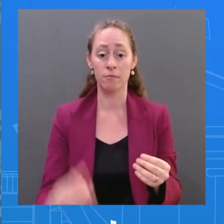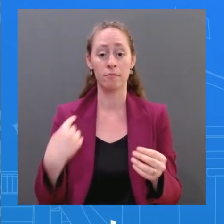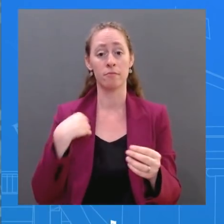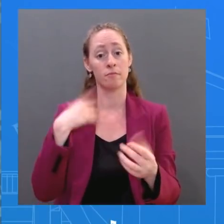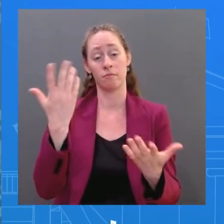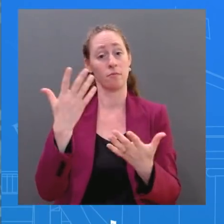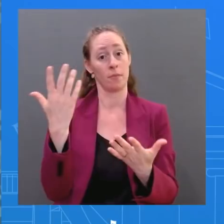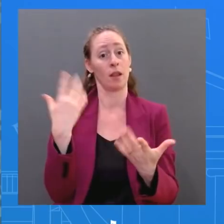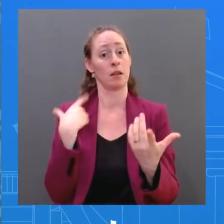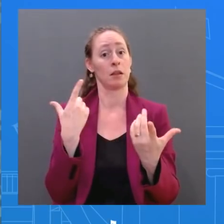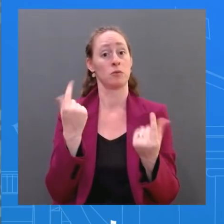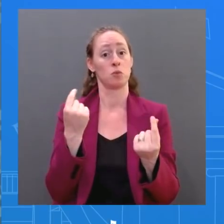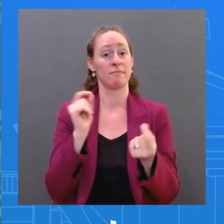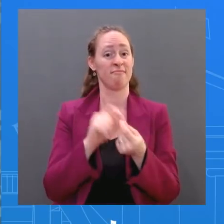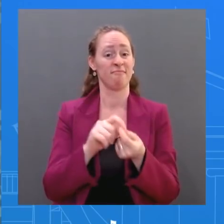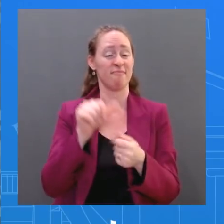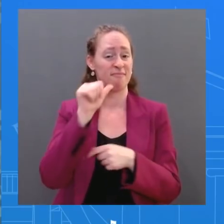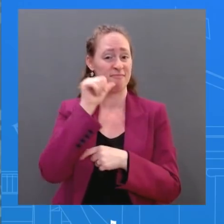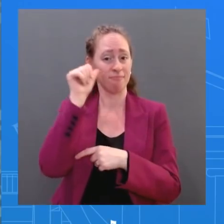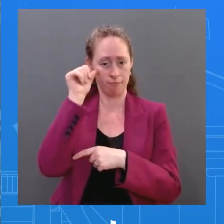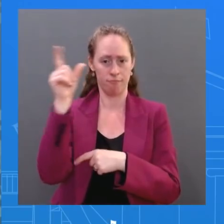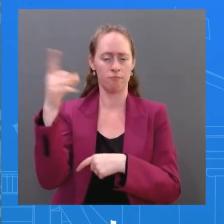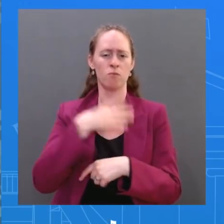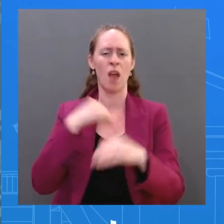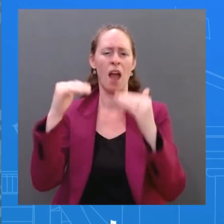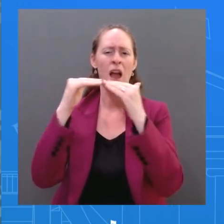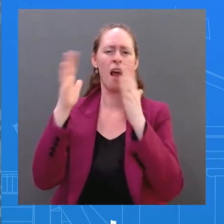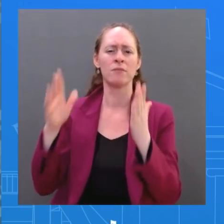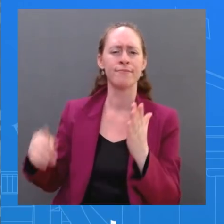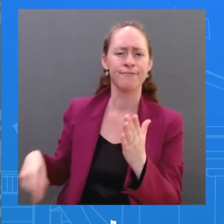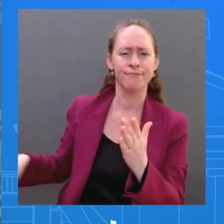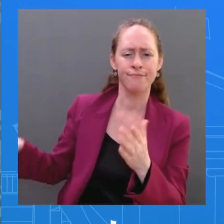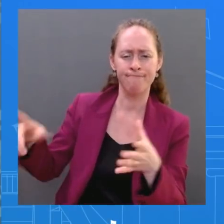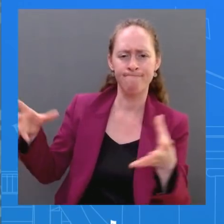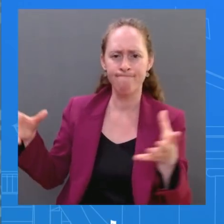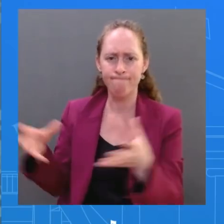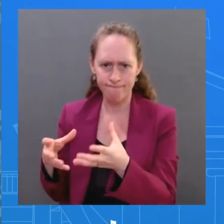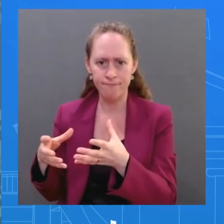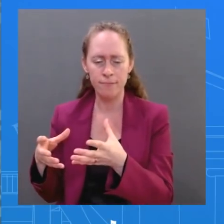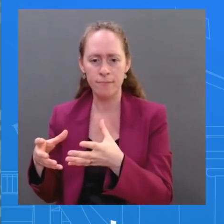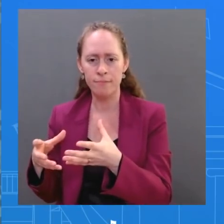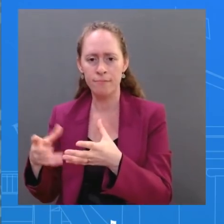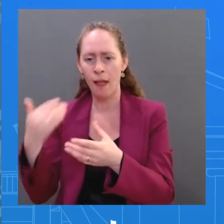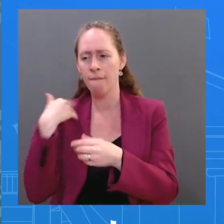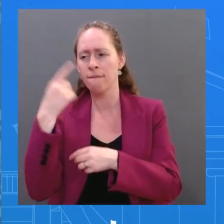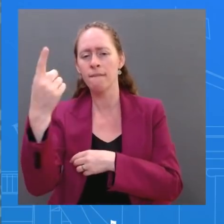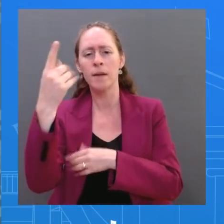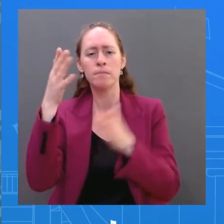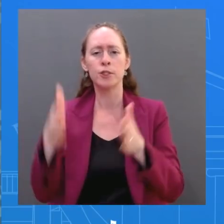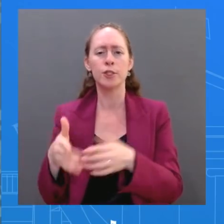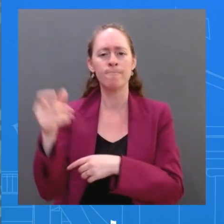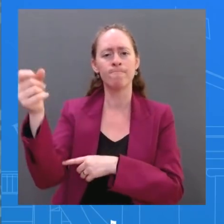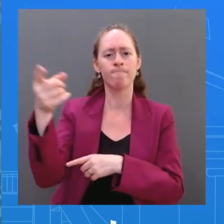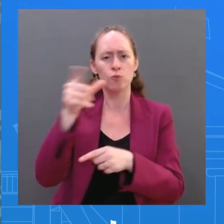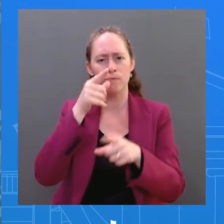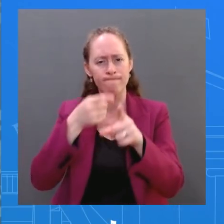Presidential Envoy for Hostage Affairs on a call with Elizabeth Whelan. And Secretary Blinken and National Security Advisor